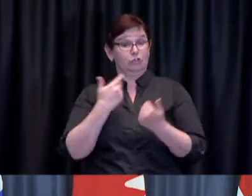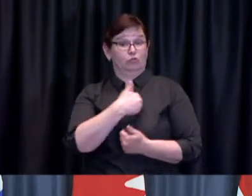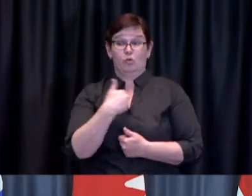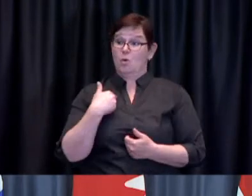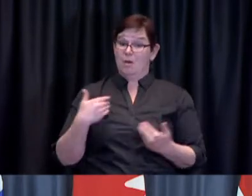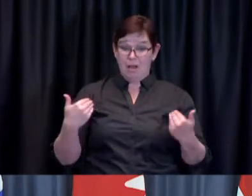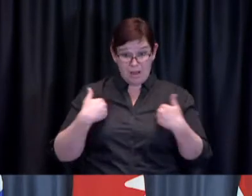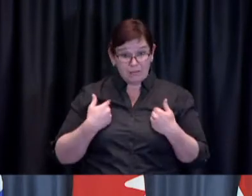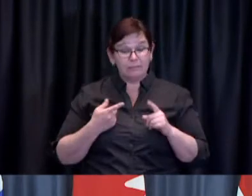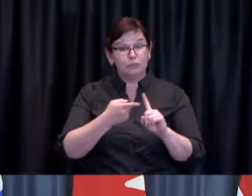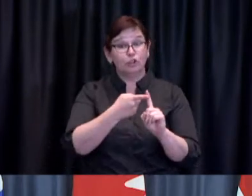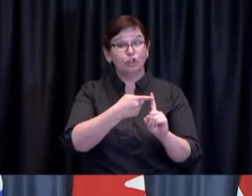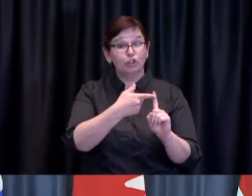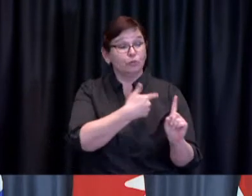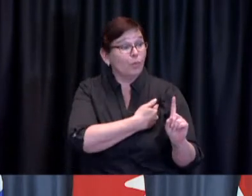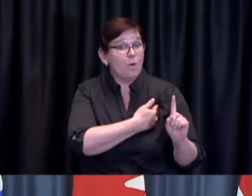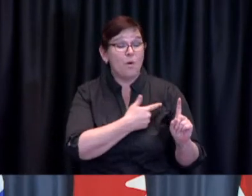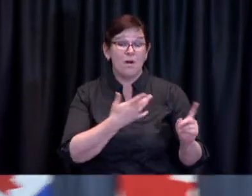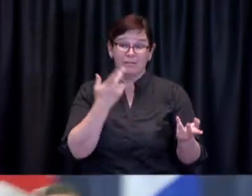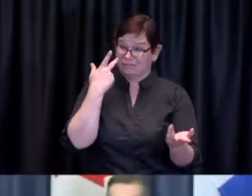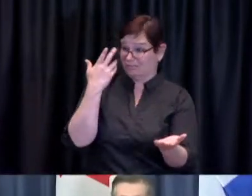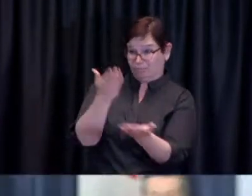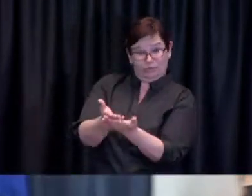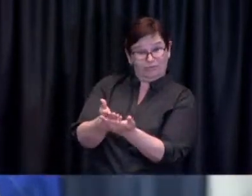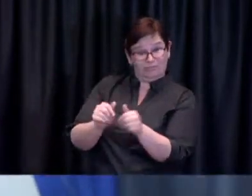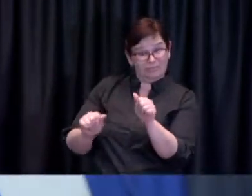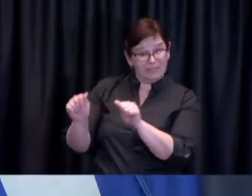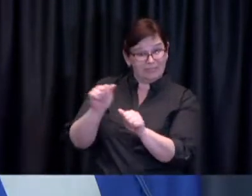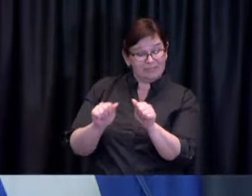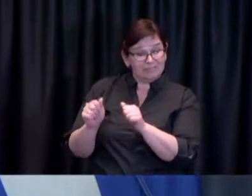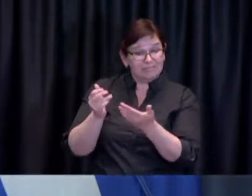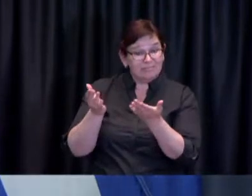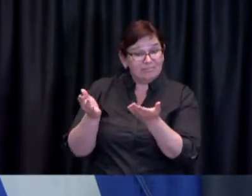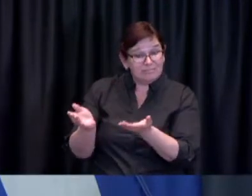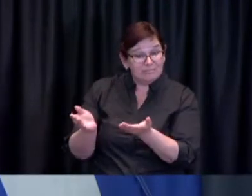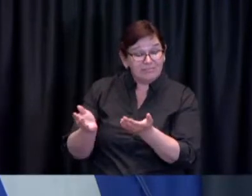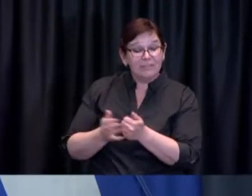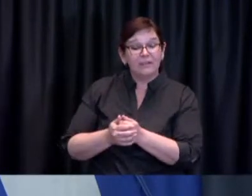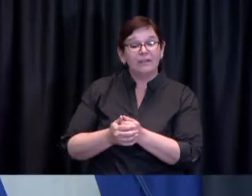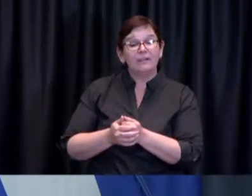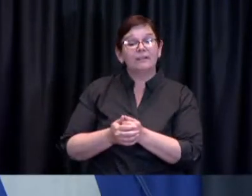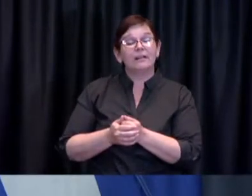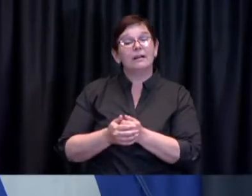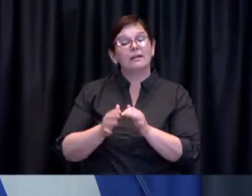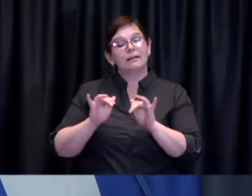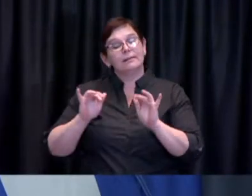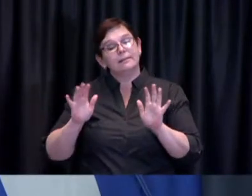voting with their feet I would also though suggest this that at this point we are and continue to